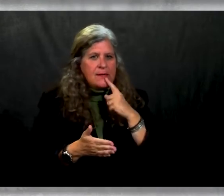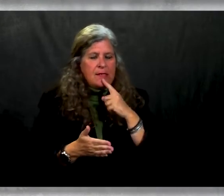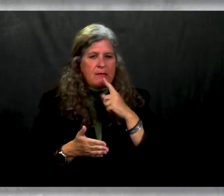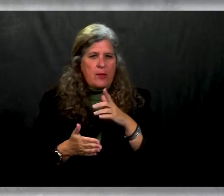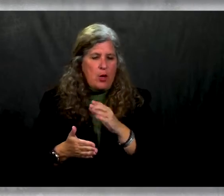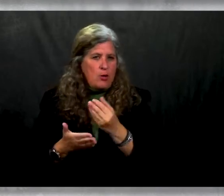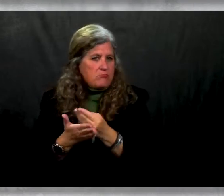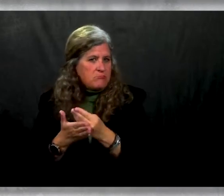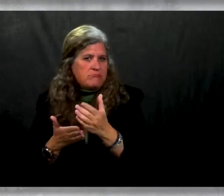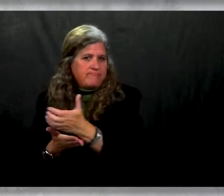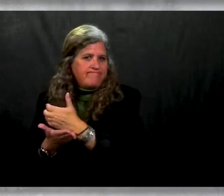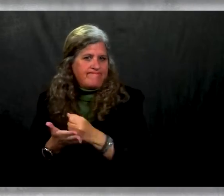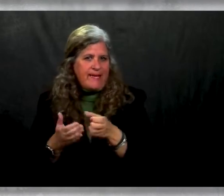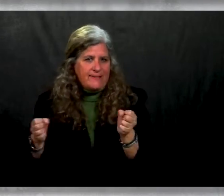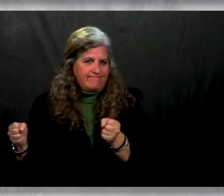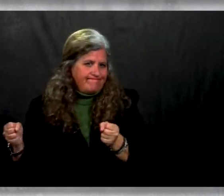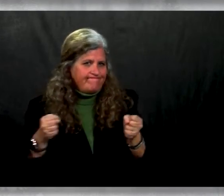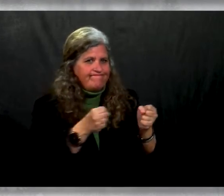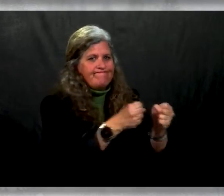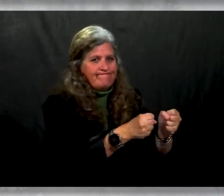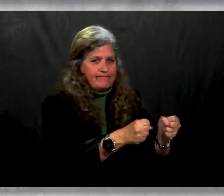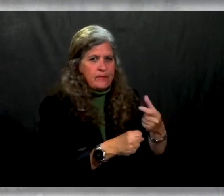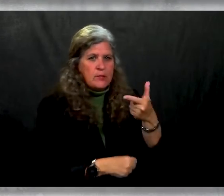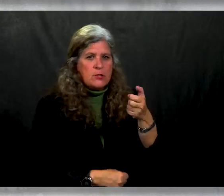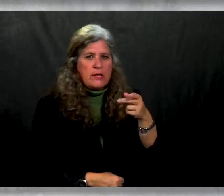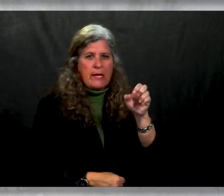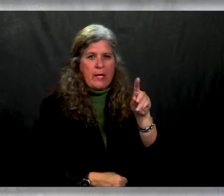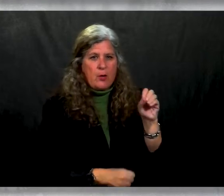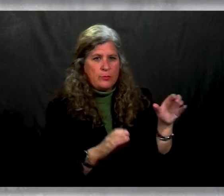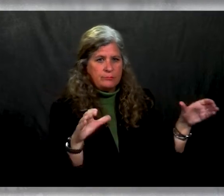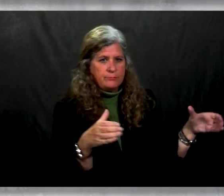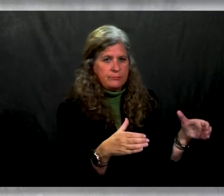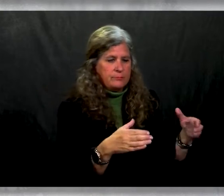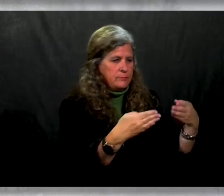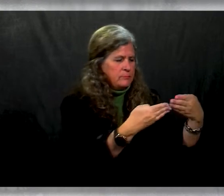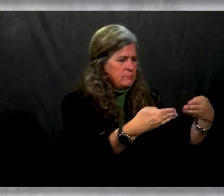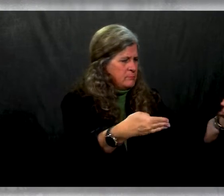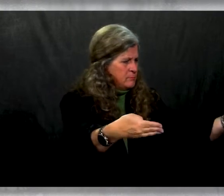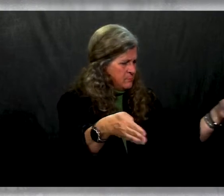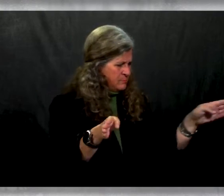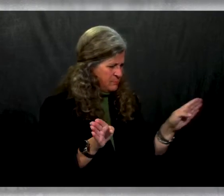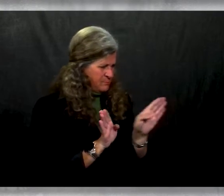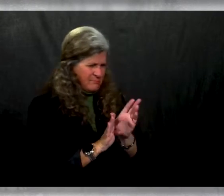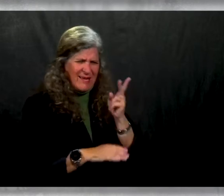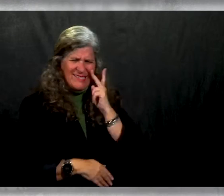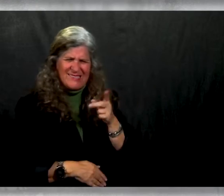that you were talking about. While I was walking around, I noticed that there's remnants of what seems to be a wall.